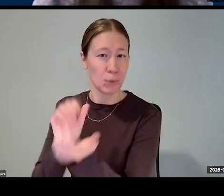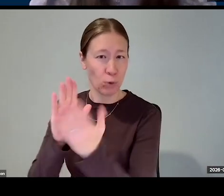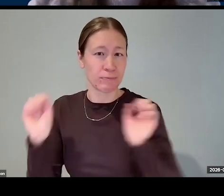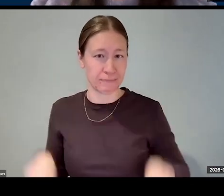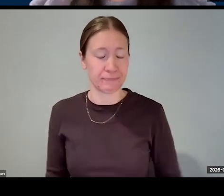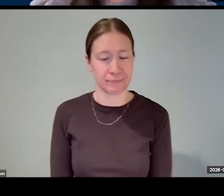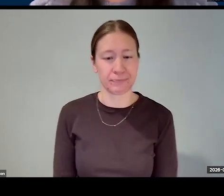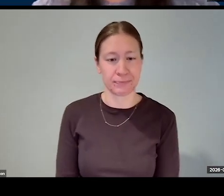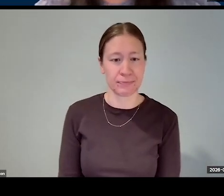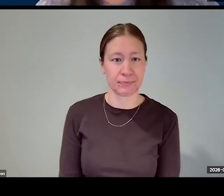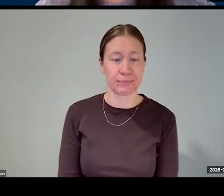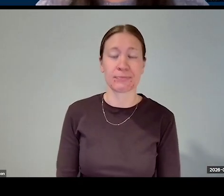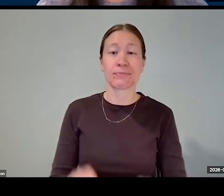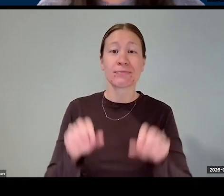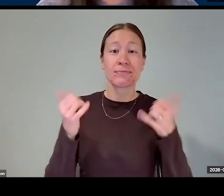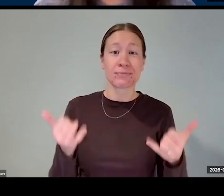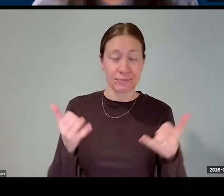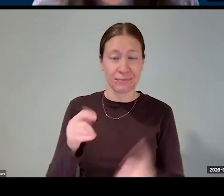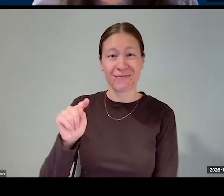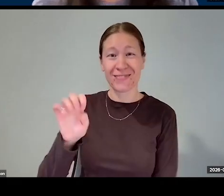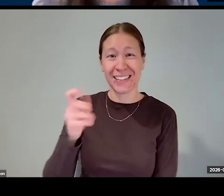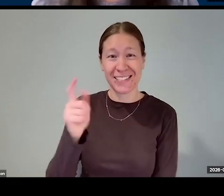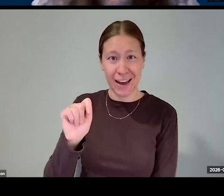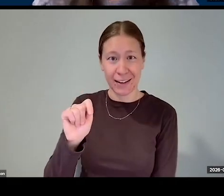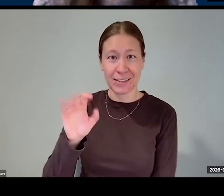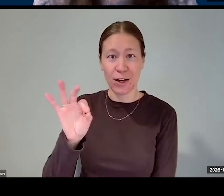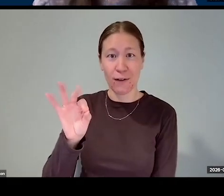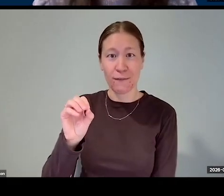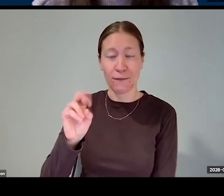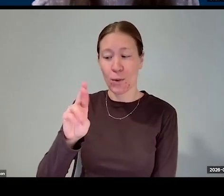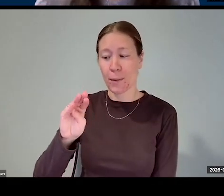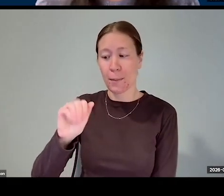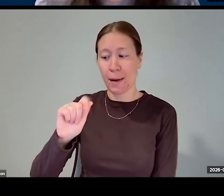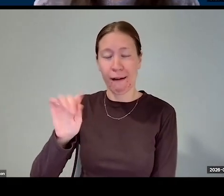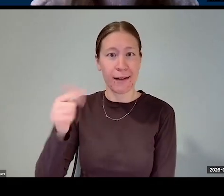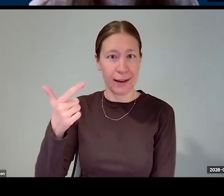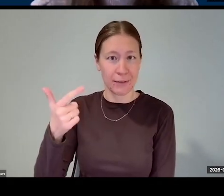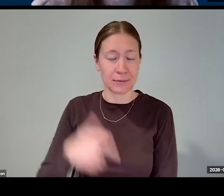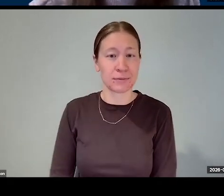Okay, for text formatting, we wanna make sure we are picking legible, easy